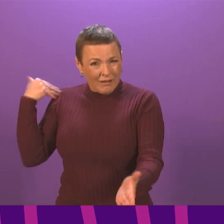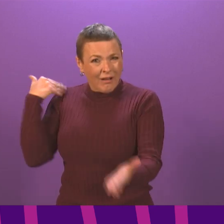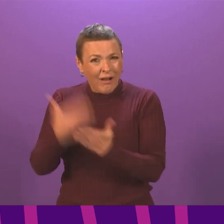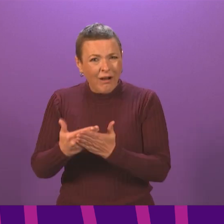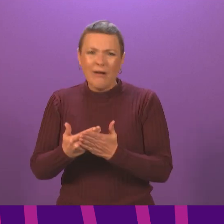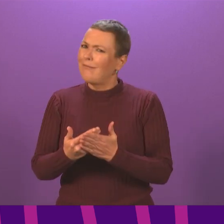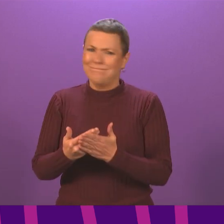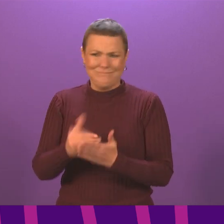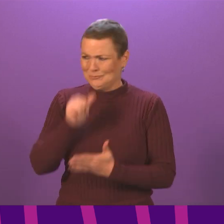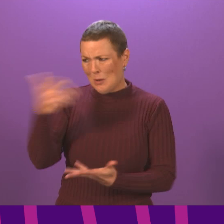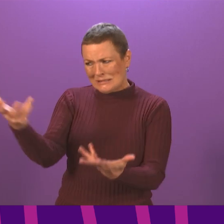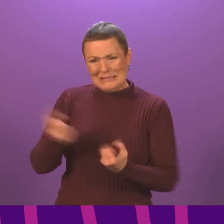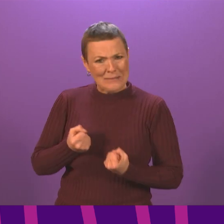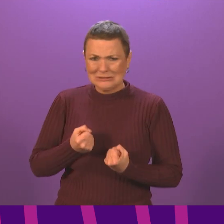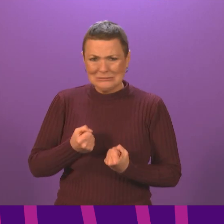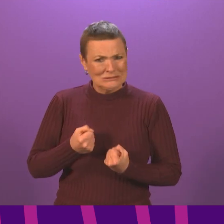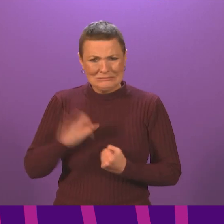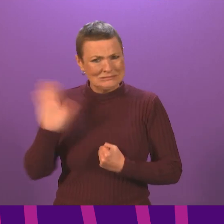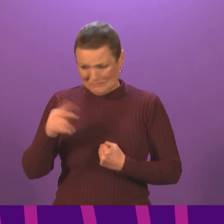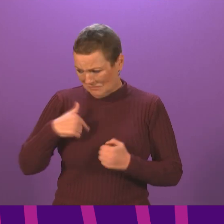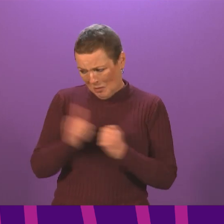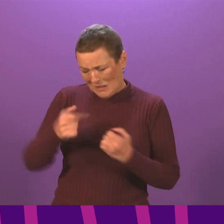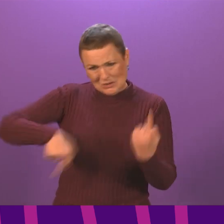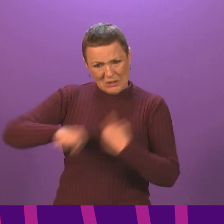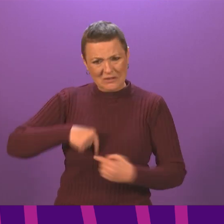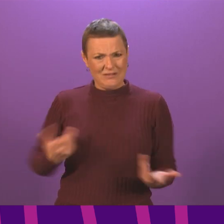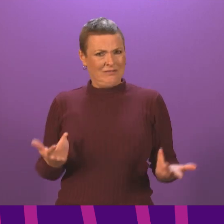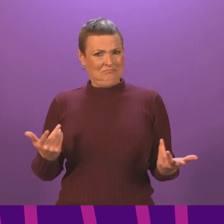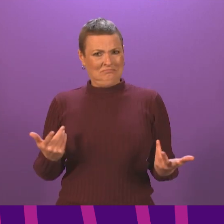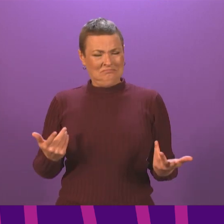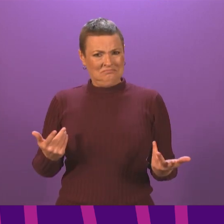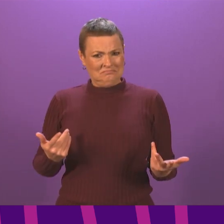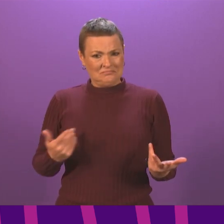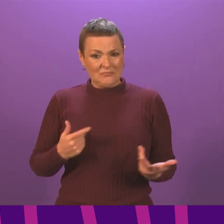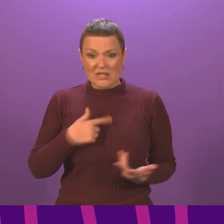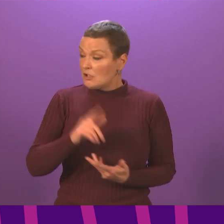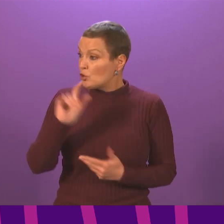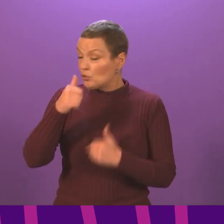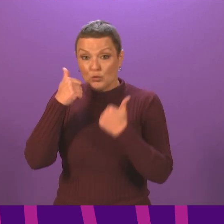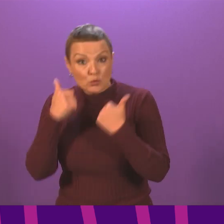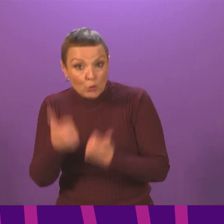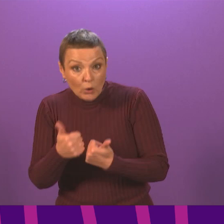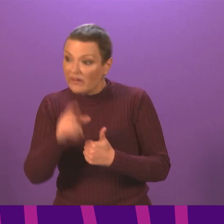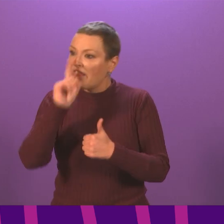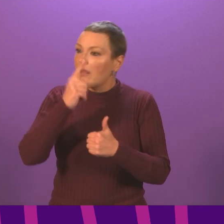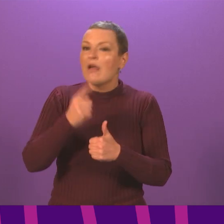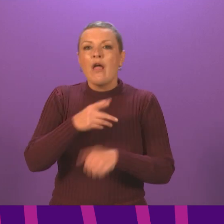unacceptable to me and to Labour colleagues. It is worrying that we are seeing nosocomial infections in our hospitals and infection